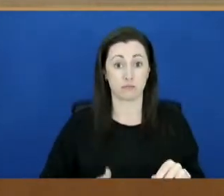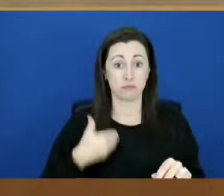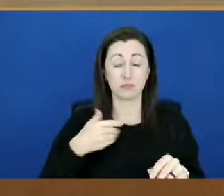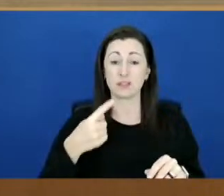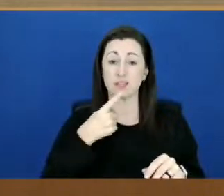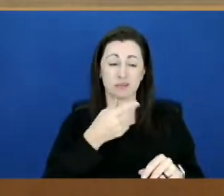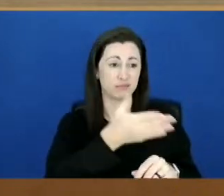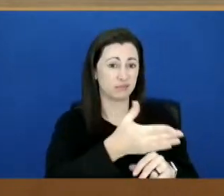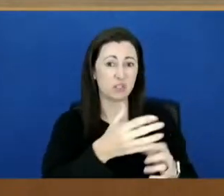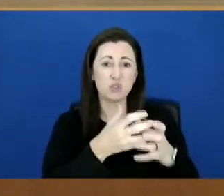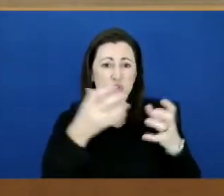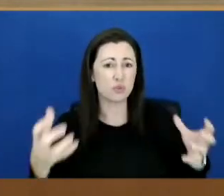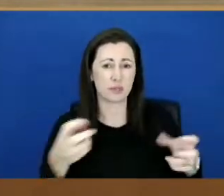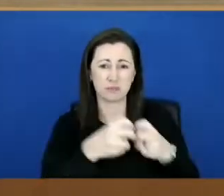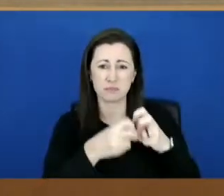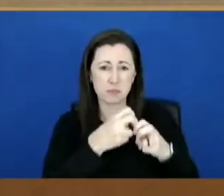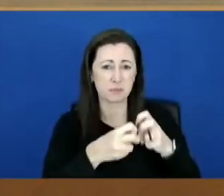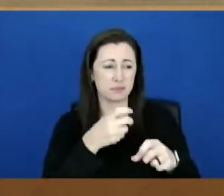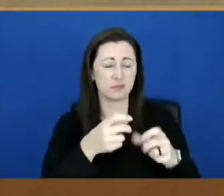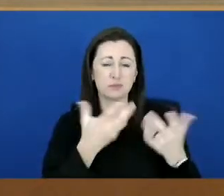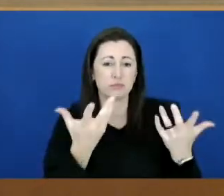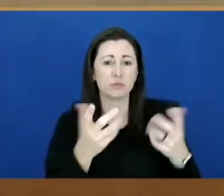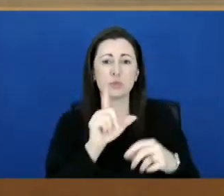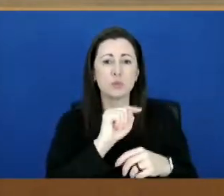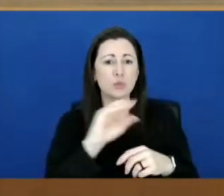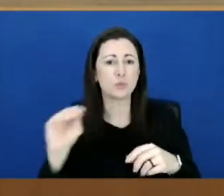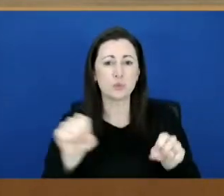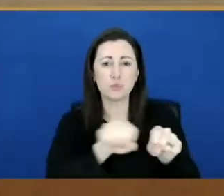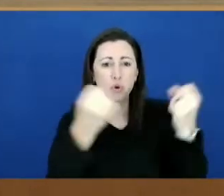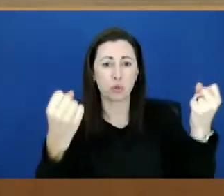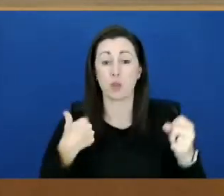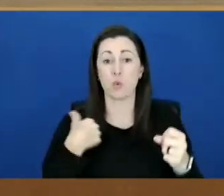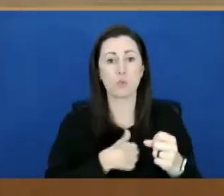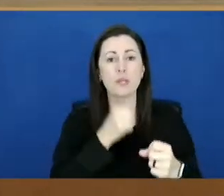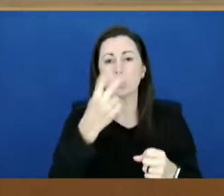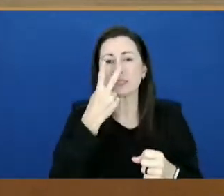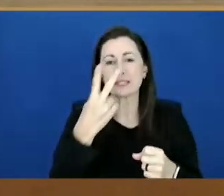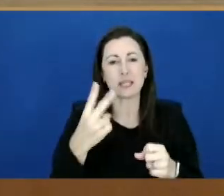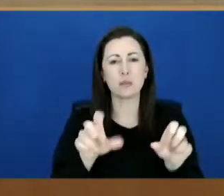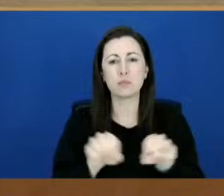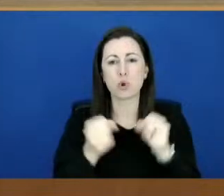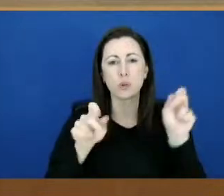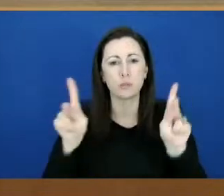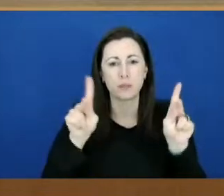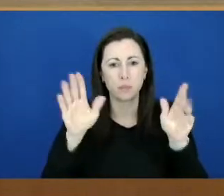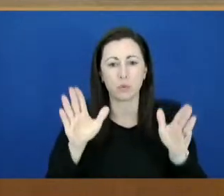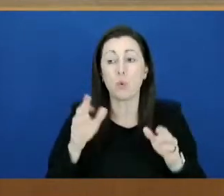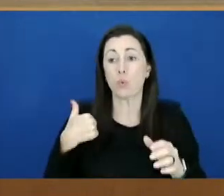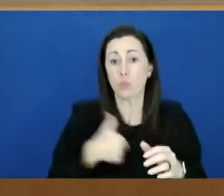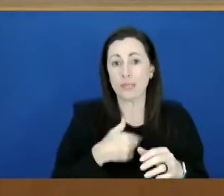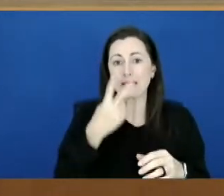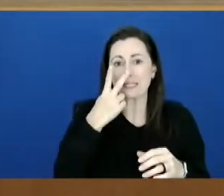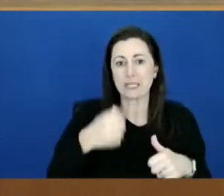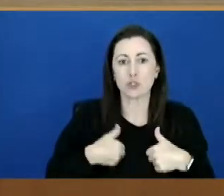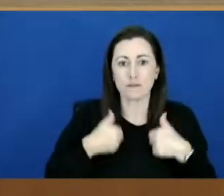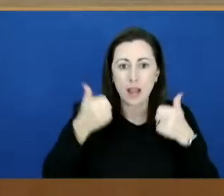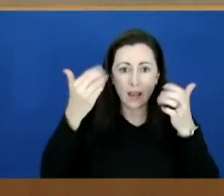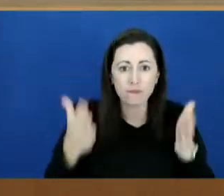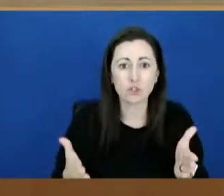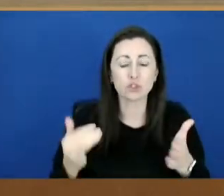OF STIGMA, PEOPLE LIKE MYSELF, WHO ARE ONCE TOLD WE'RE TOO FAR GONE OR TOO BROKEN, BUT WE DON'T